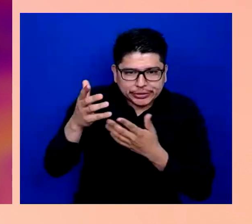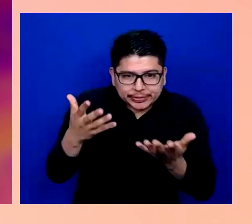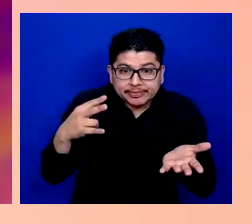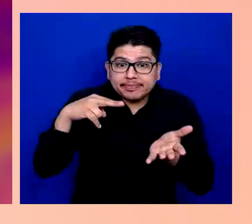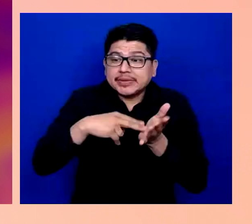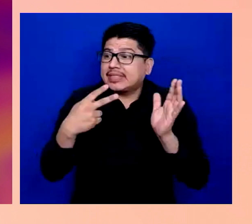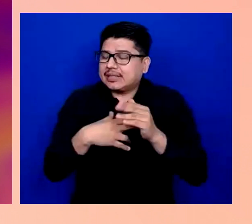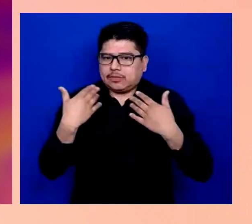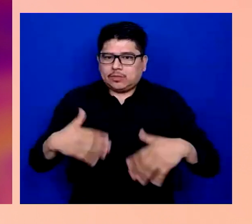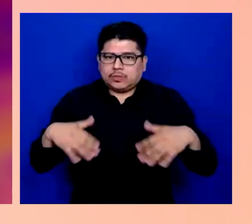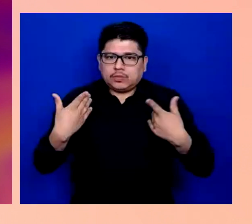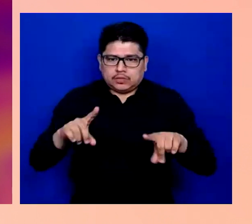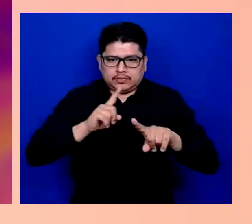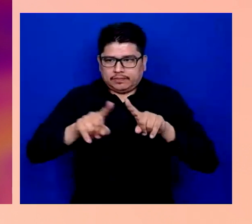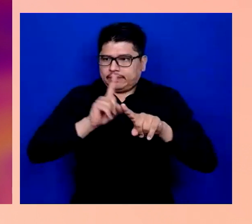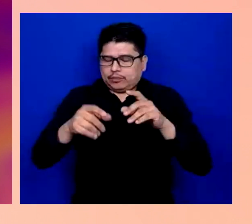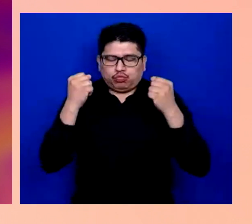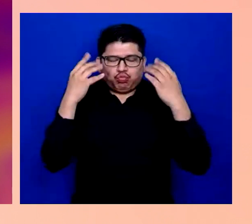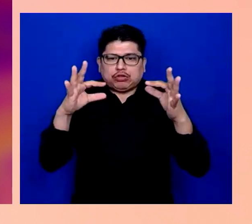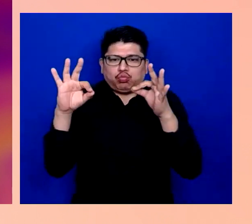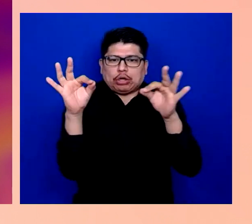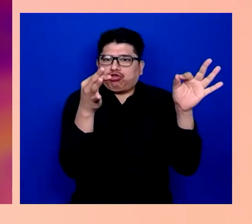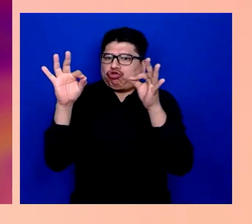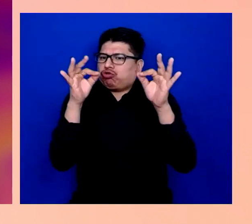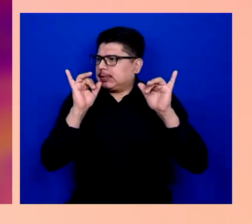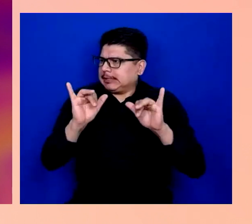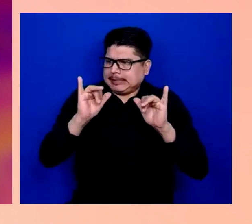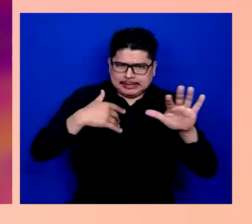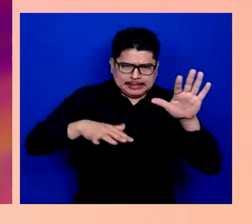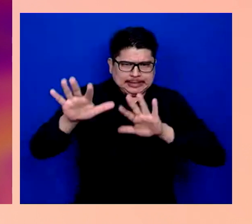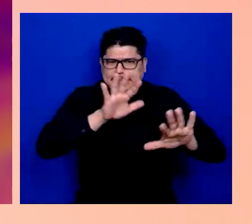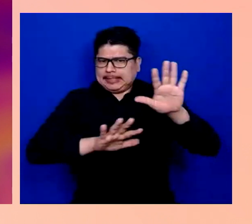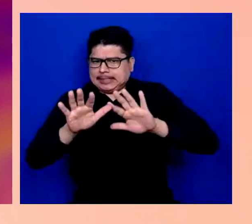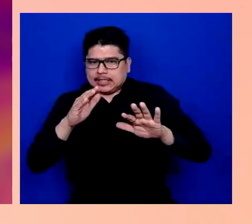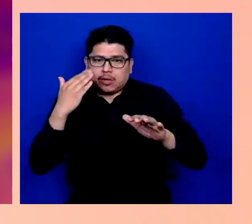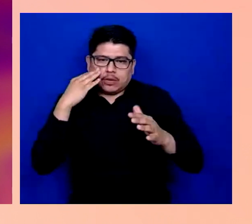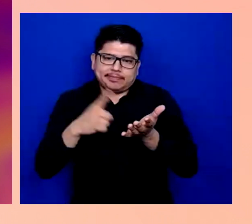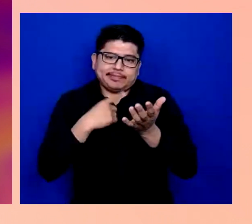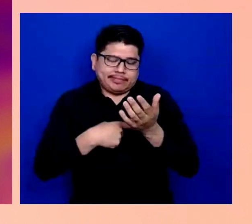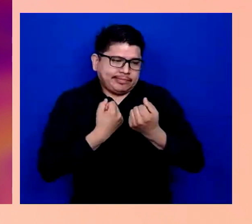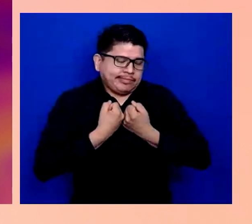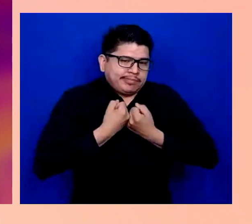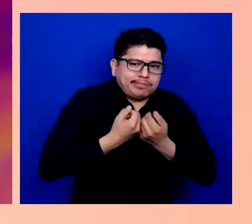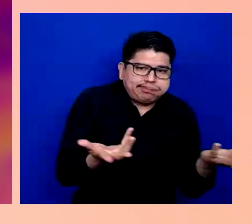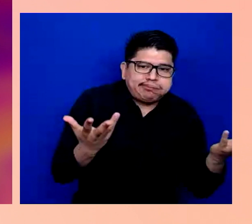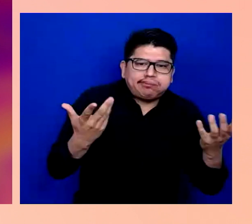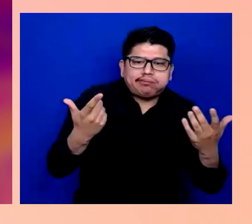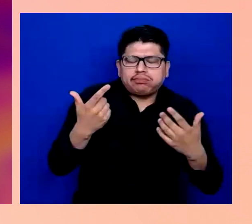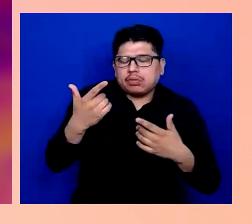or are perhaps we're tired or we have a cold. If we make the task too hard,